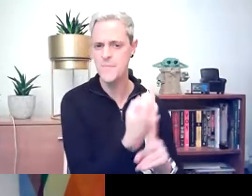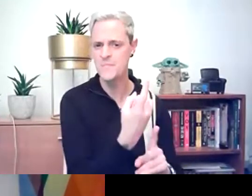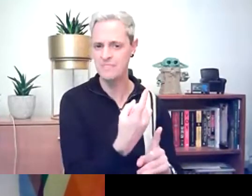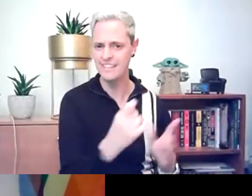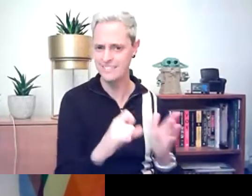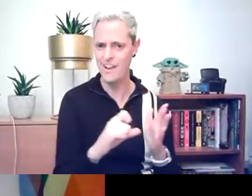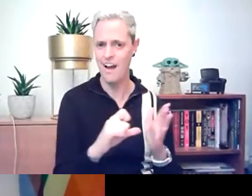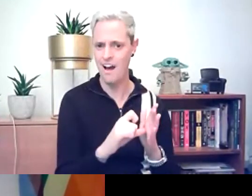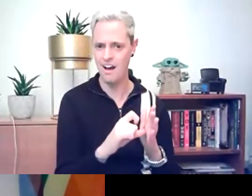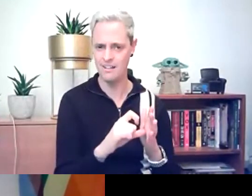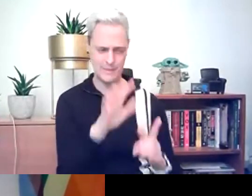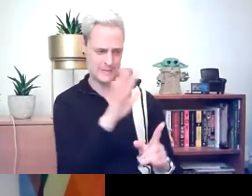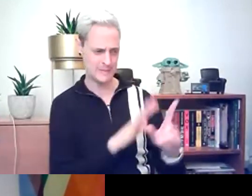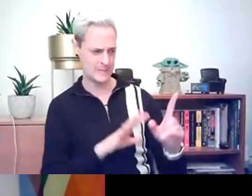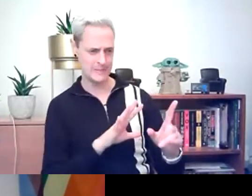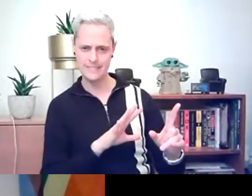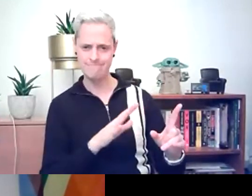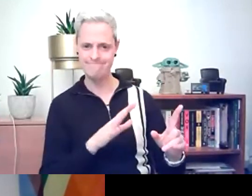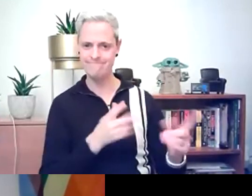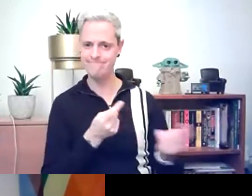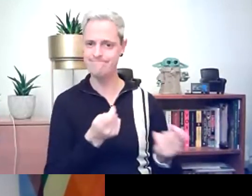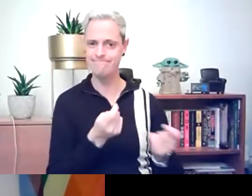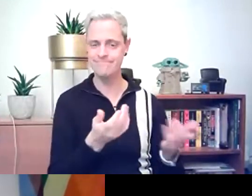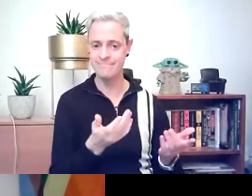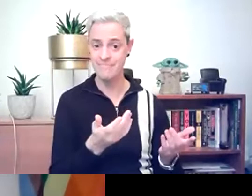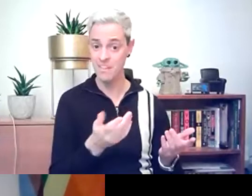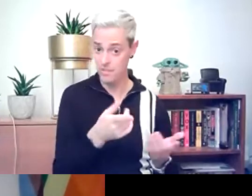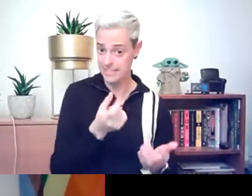18:33:21 Or actually, when they can build up of course these instances of micro aggressions